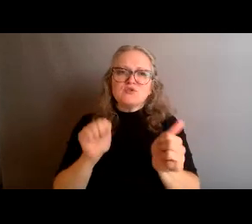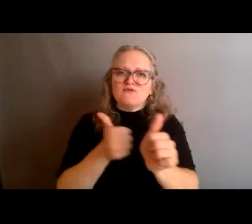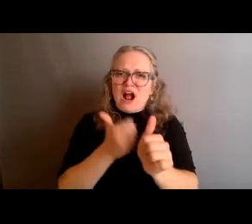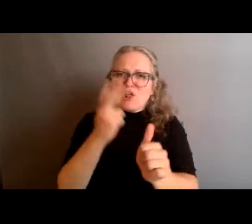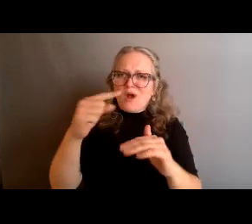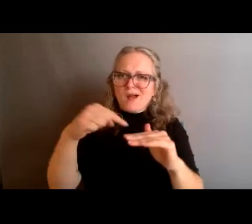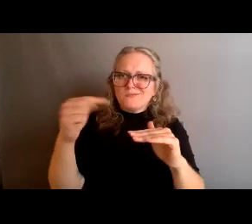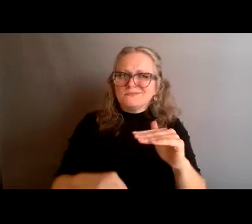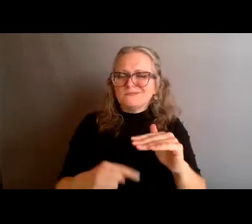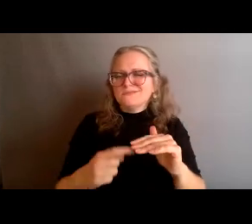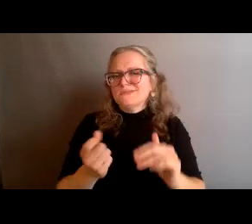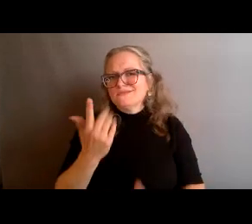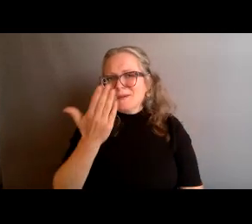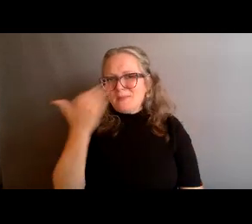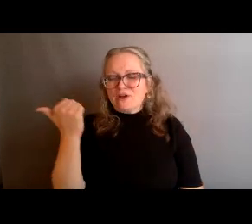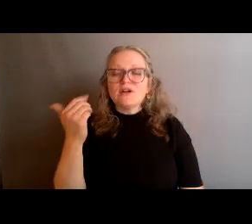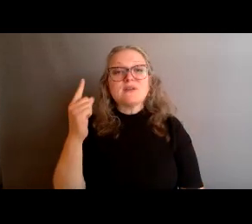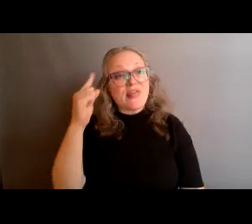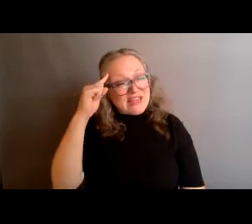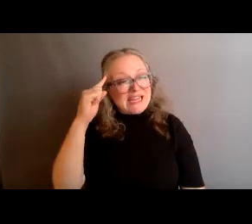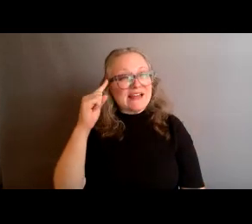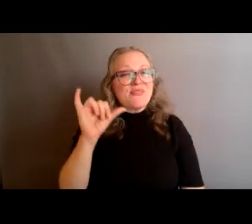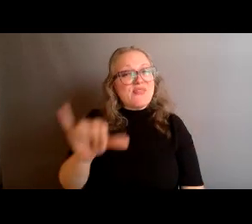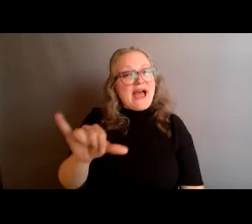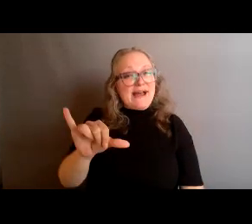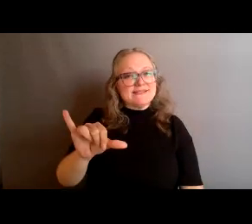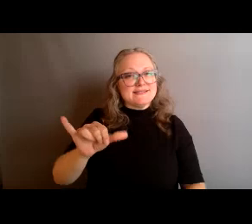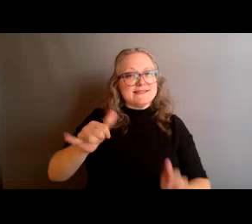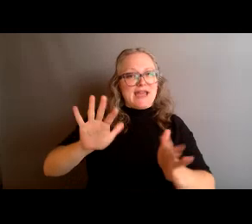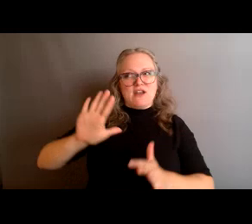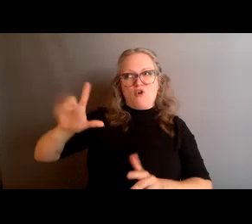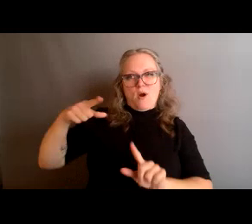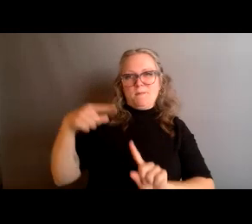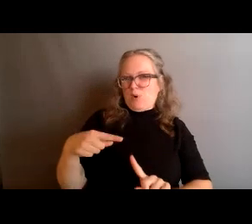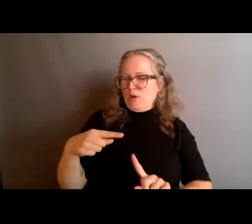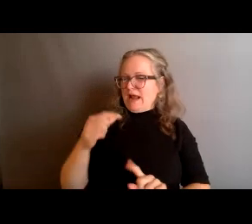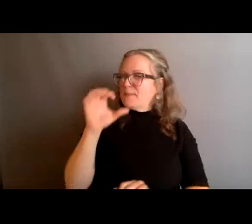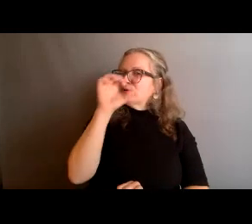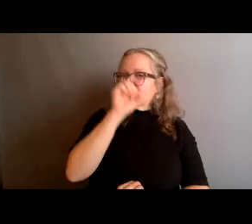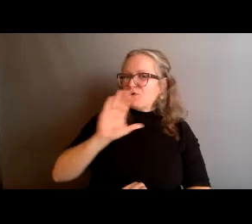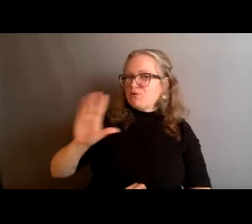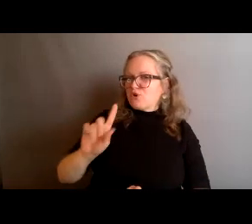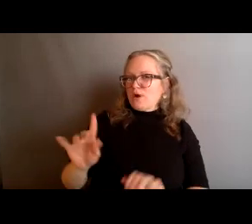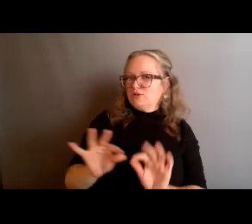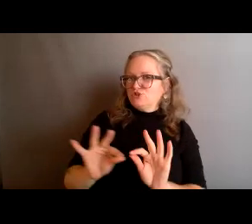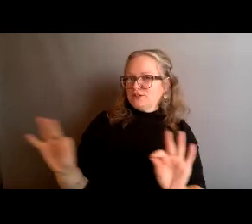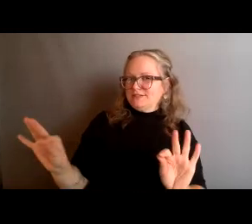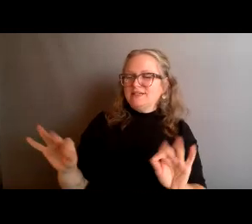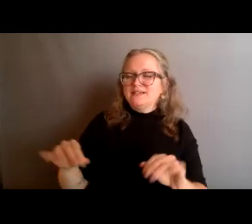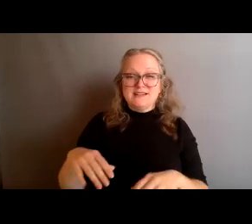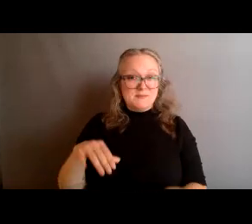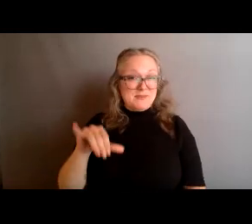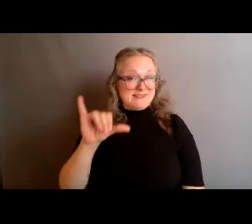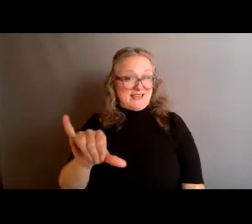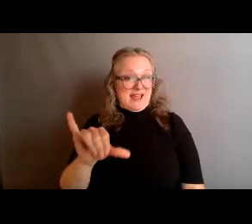So I believe that's sort of what she may be talking about. Yep, Yep. Is that something that you run into?